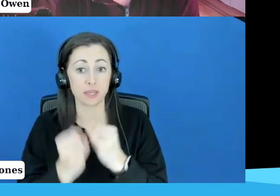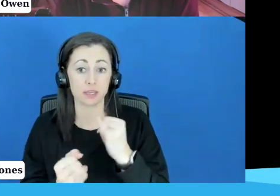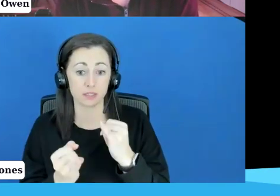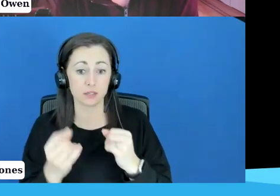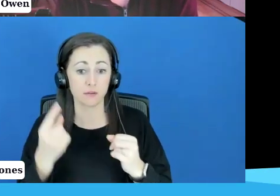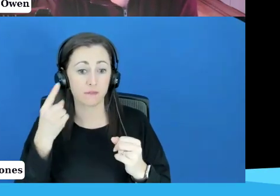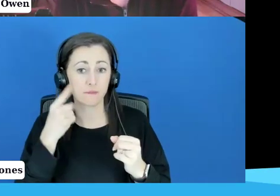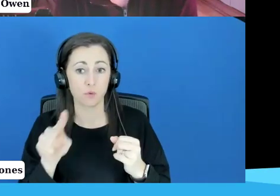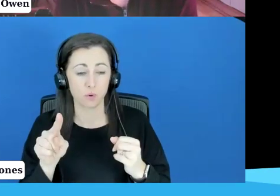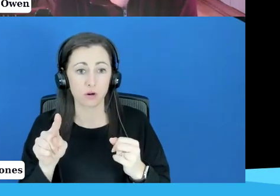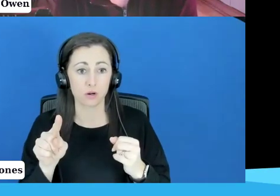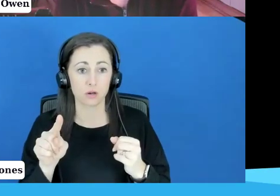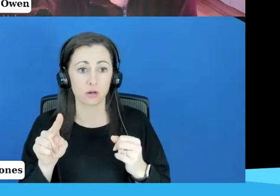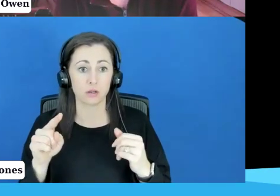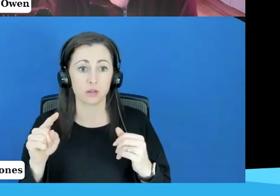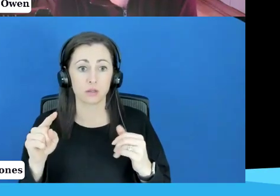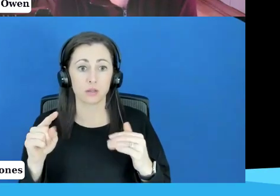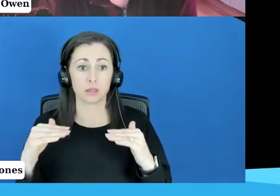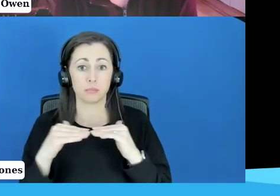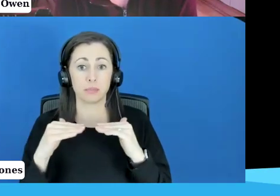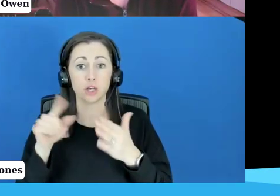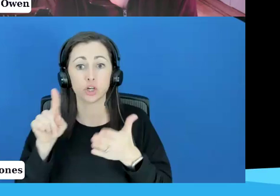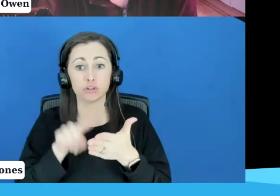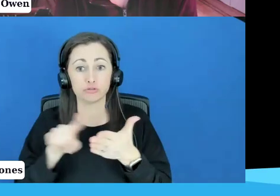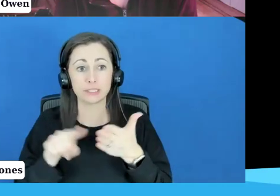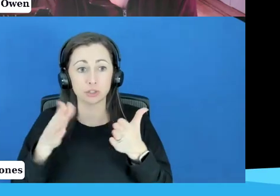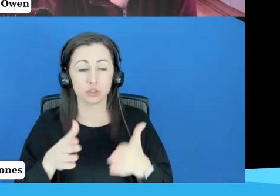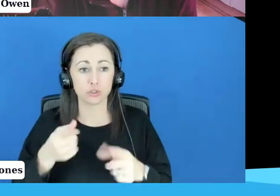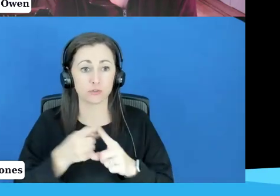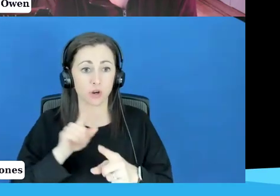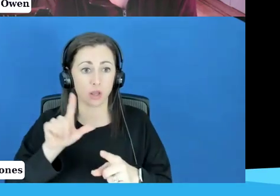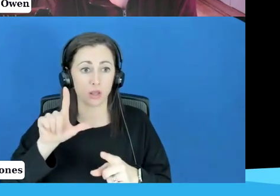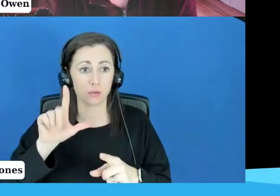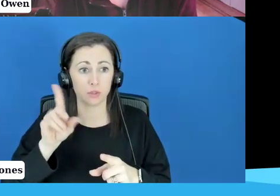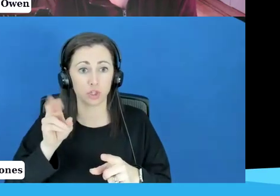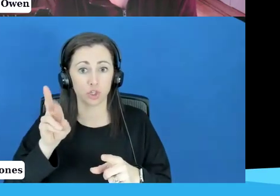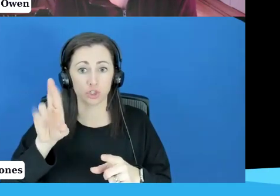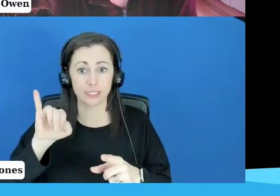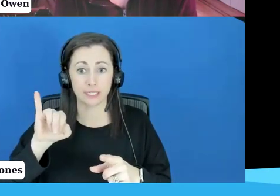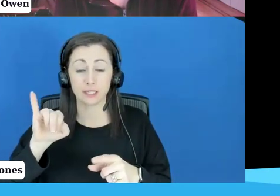for our peer researchers from the Lurie Institute to talk about a study they're doing